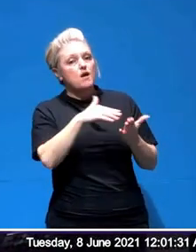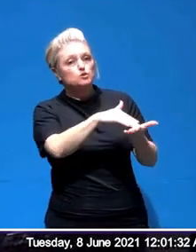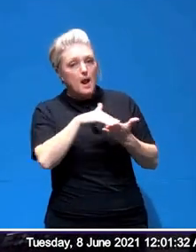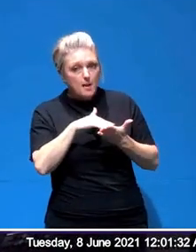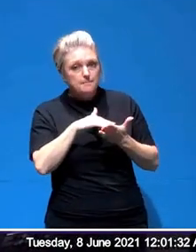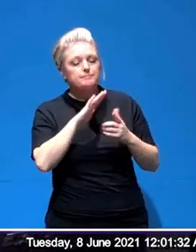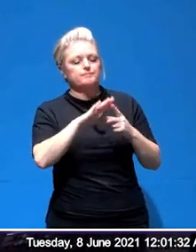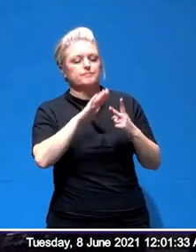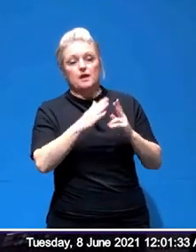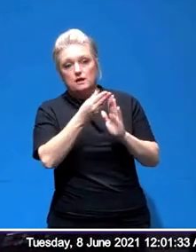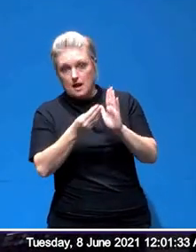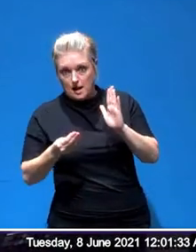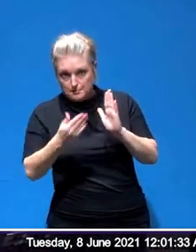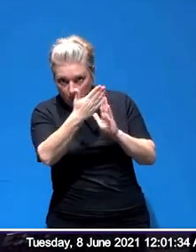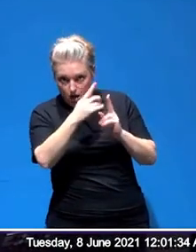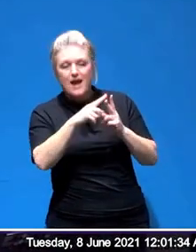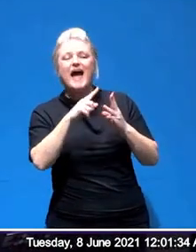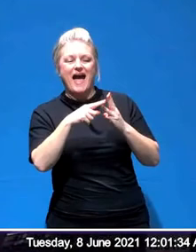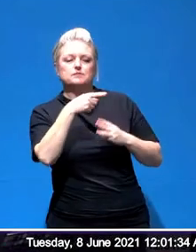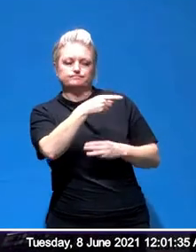and to represent Daniel at AAT.